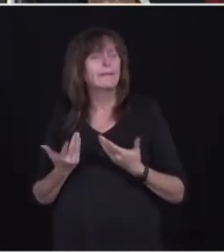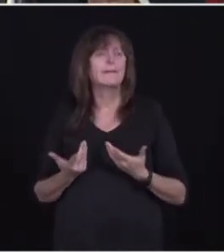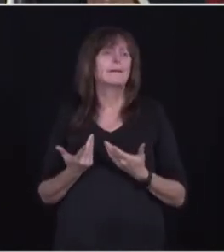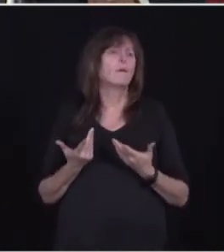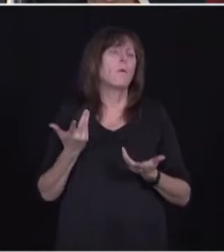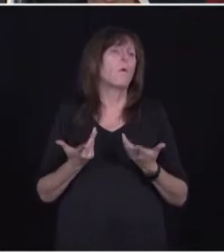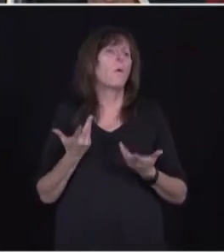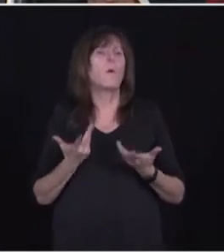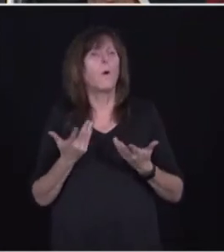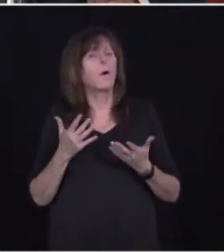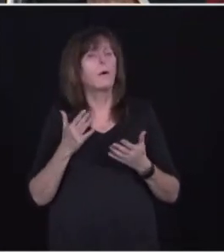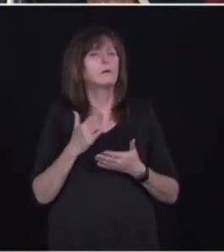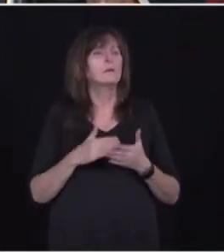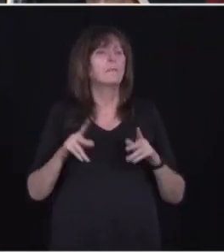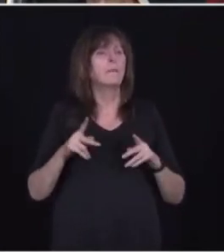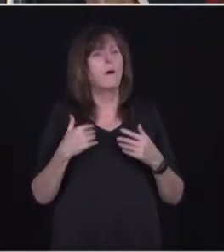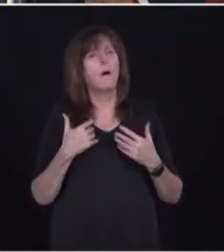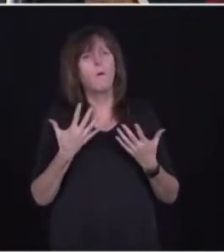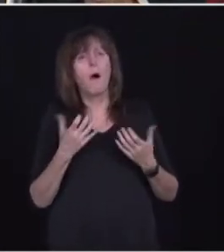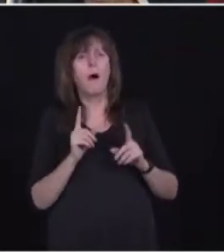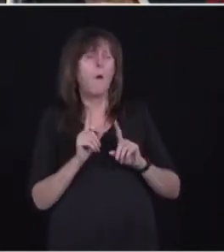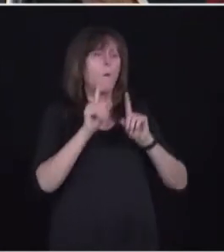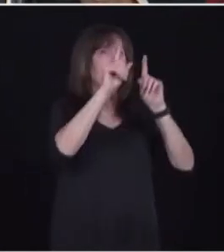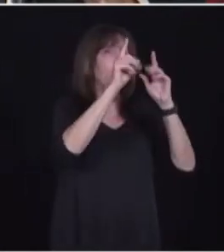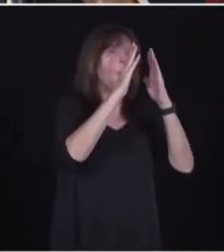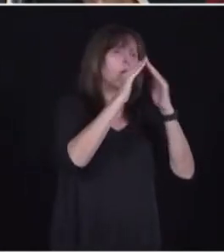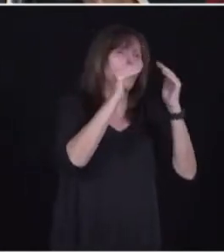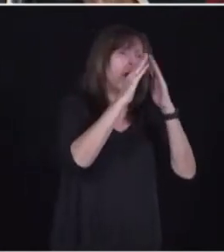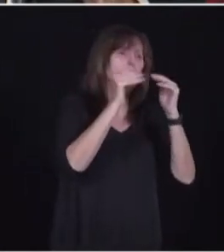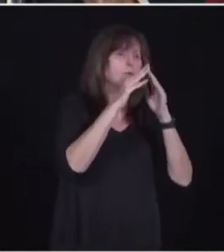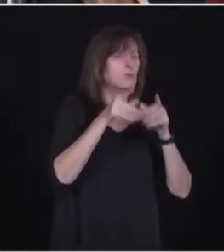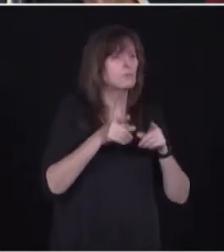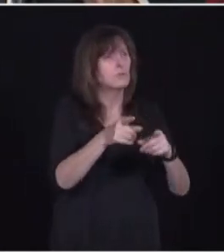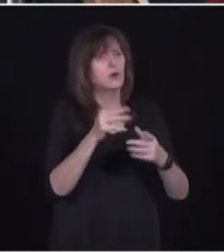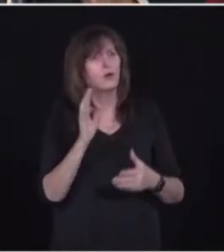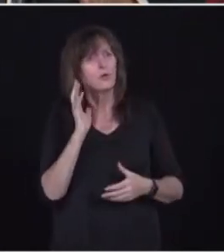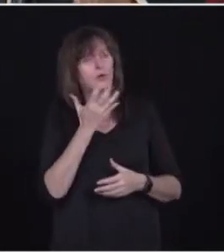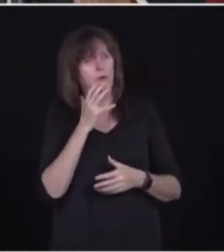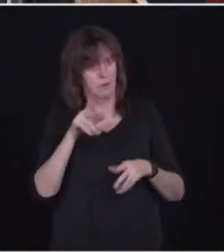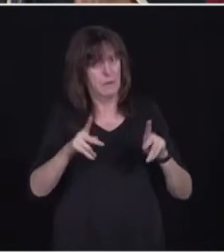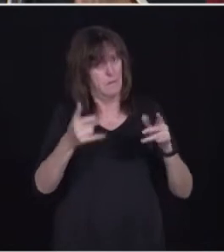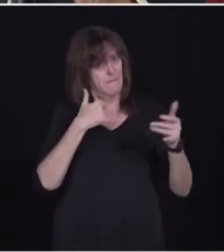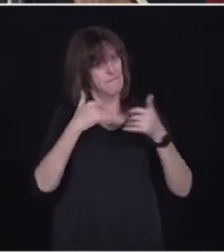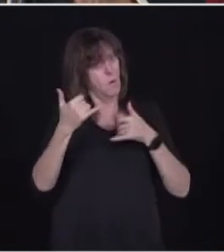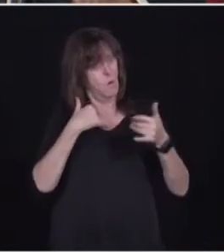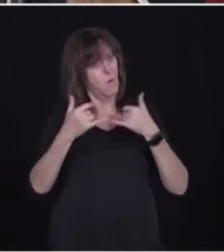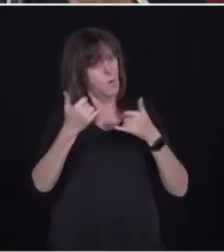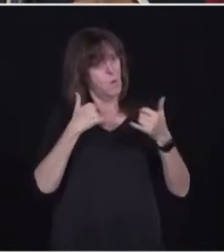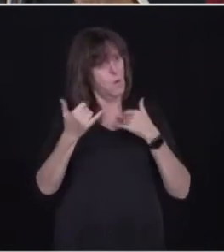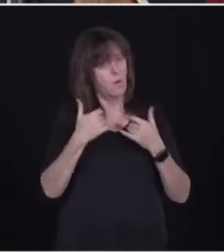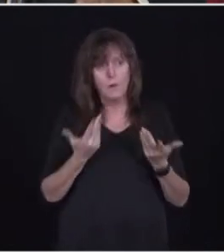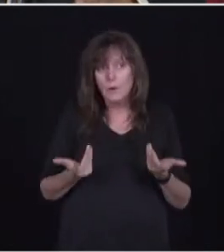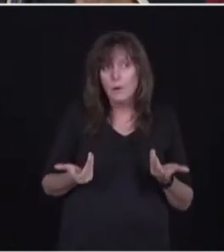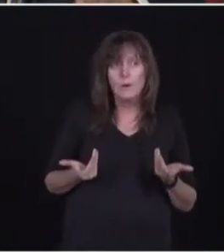table and one question that I am getting about secondary residence, people wanting to go up the secondary residence, no matter where it is,